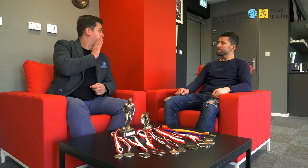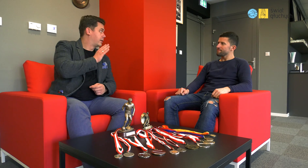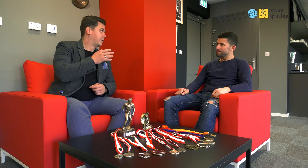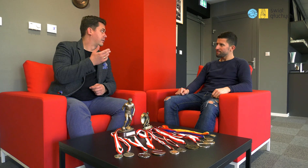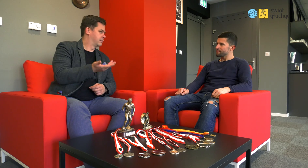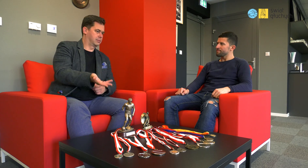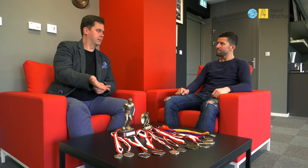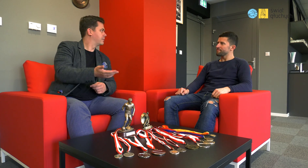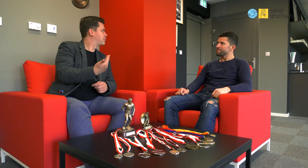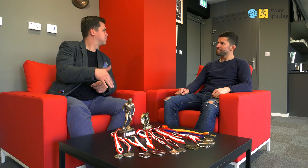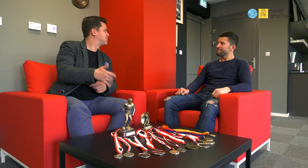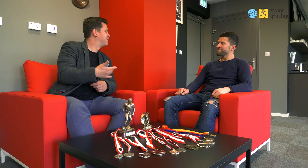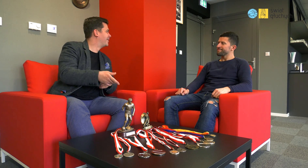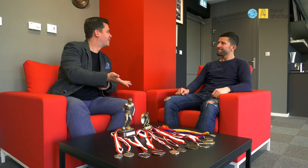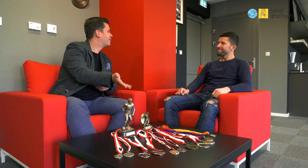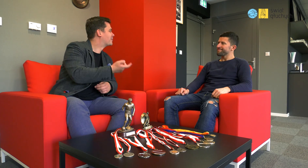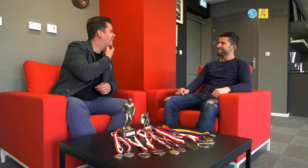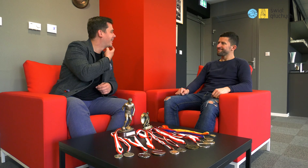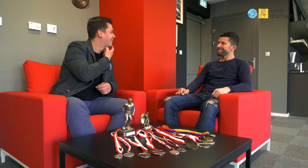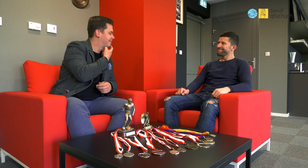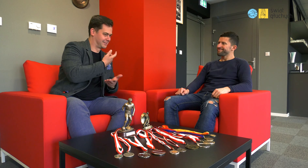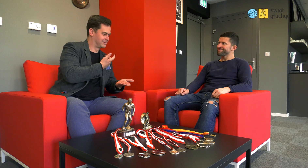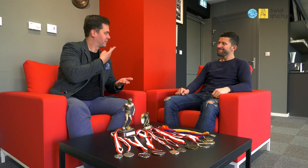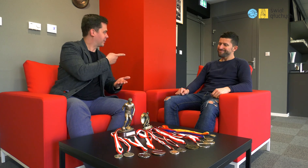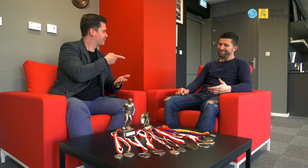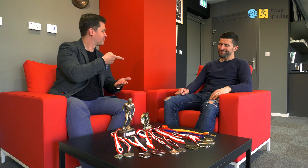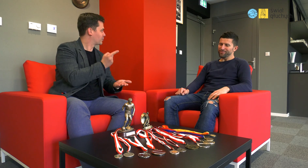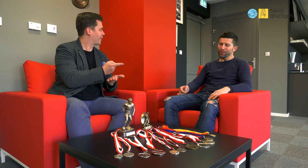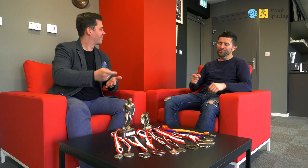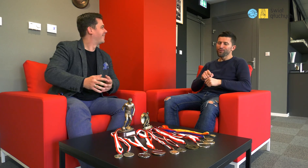Maciej, woooow! What is this! Is this your winnings?